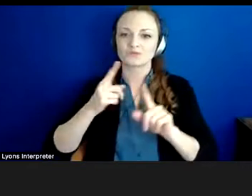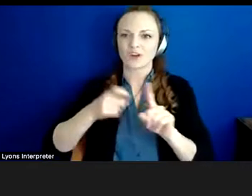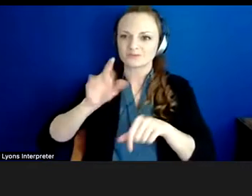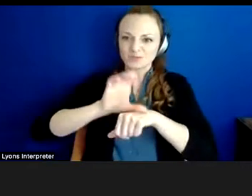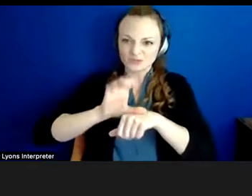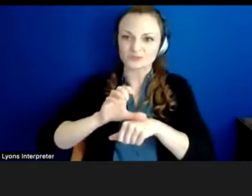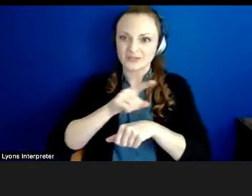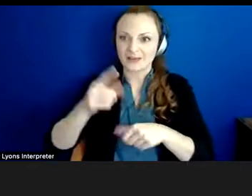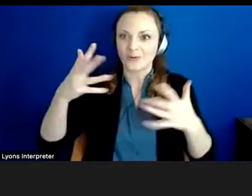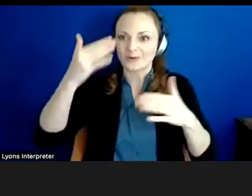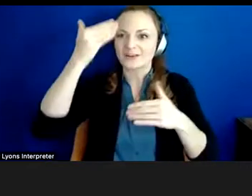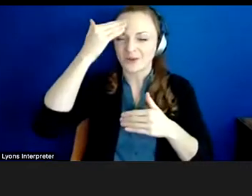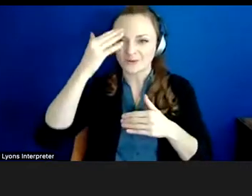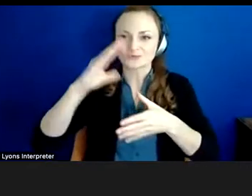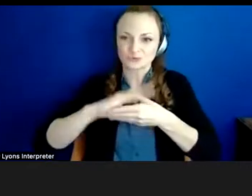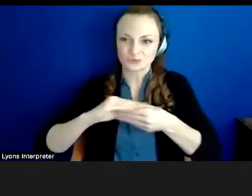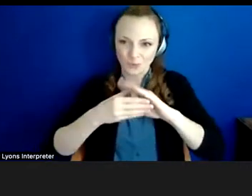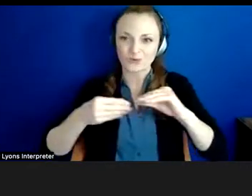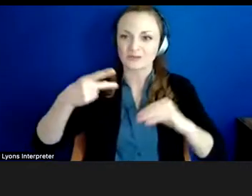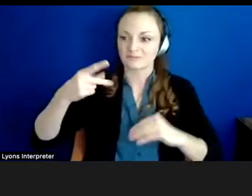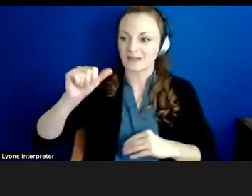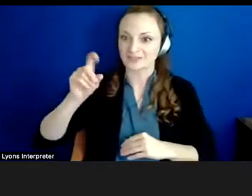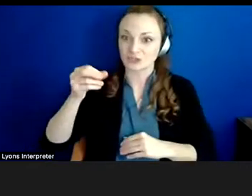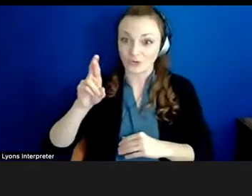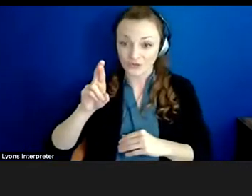19:09:38 But I always like to be very clear about the fact that what I'm teaching now